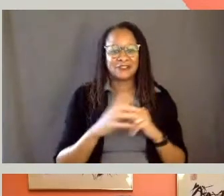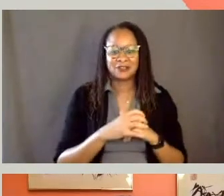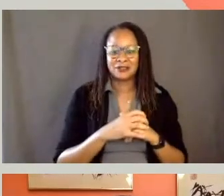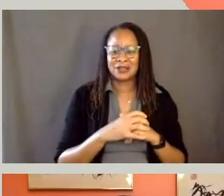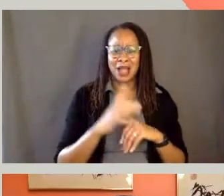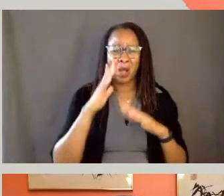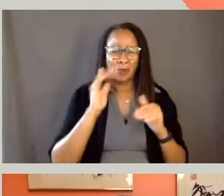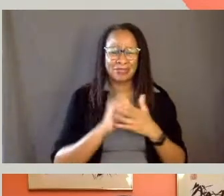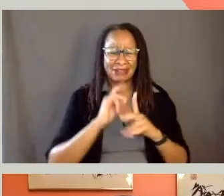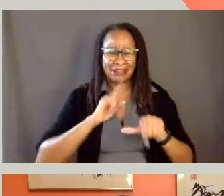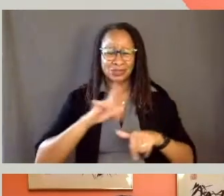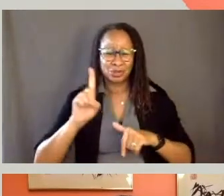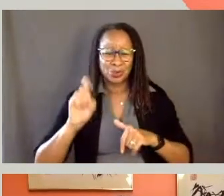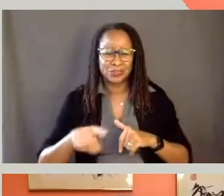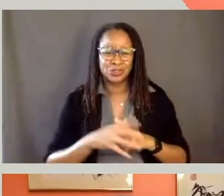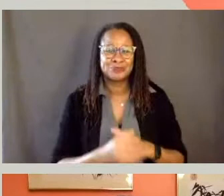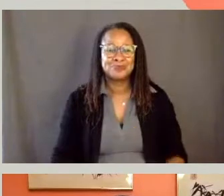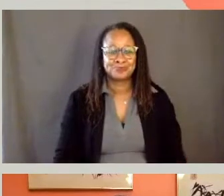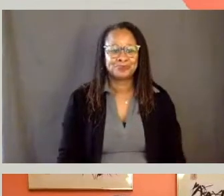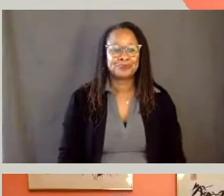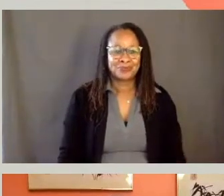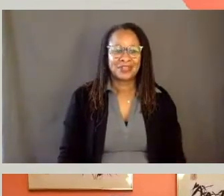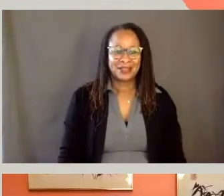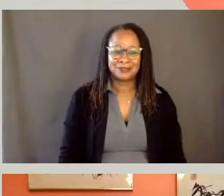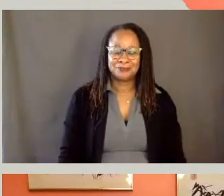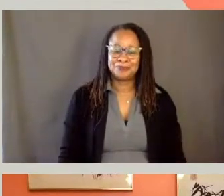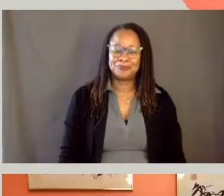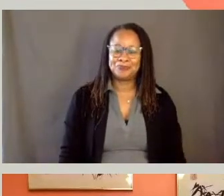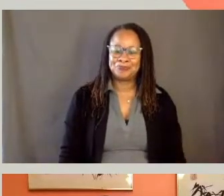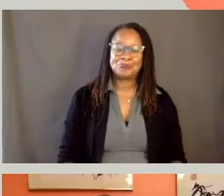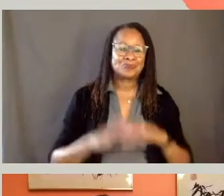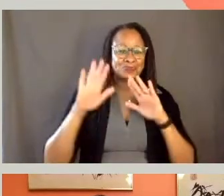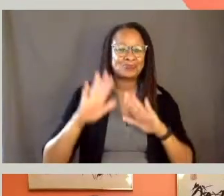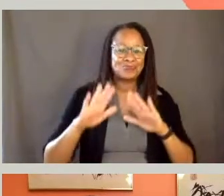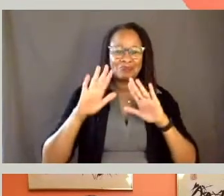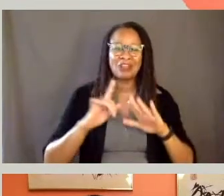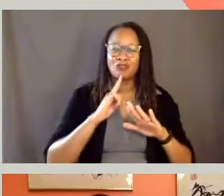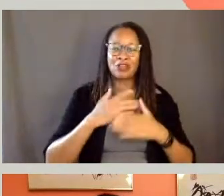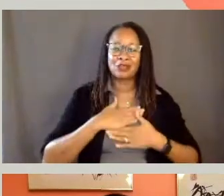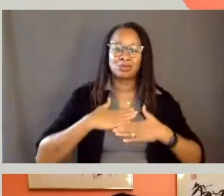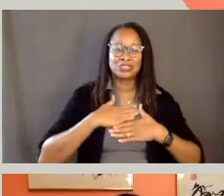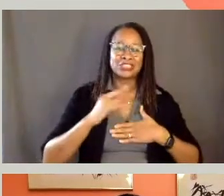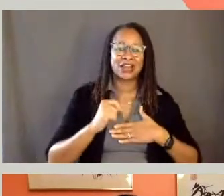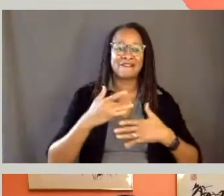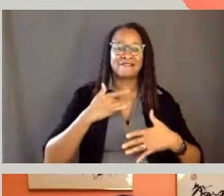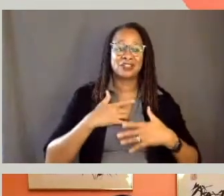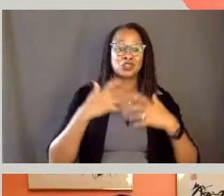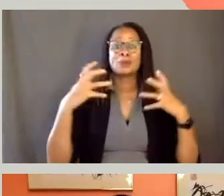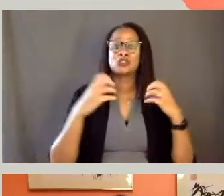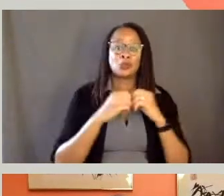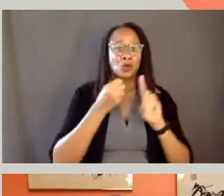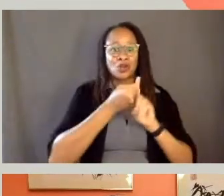So I hope that kind of answers the question. That was great. No, I really appreciate it. I mean, I feel like there's so much more to unpack there